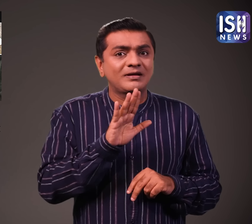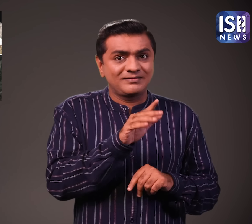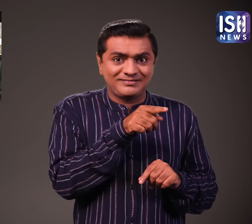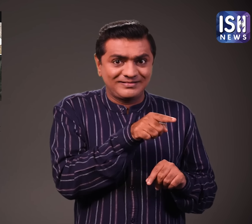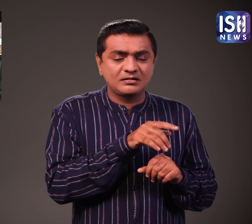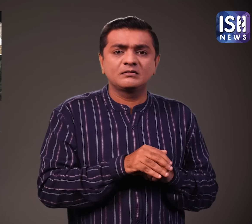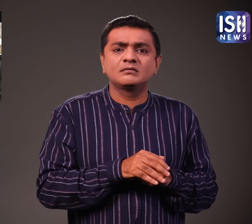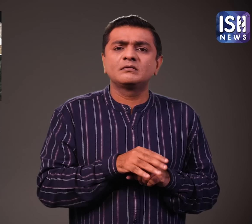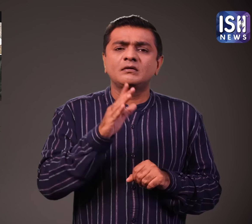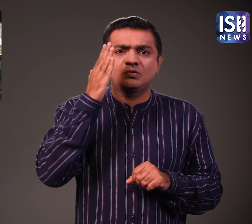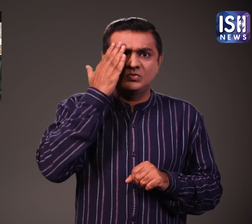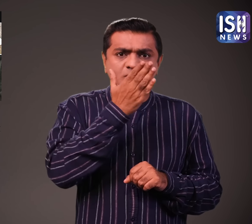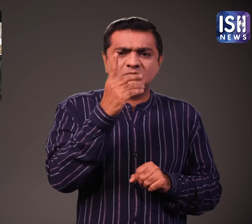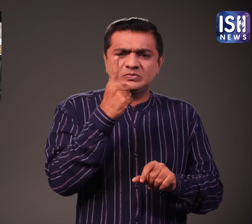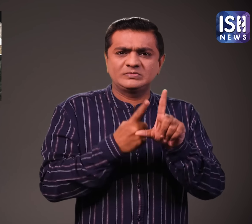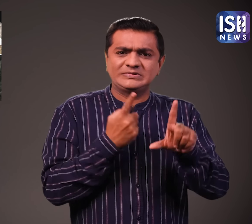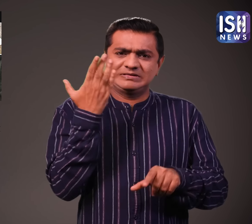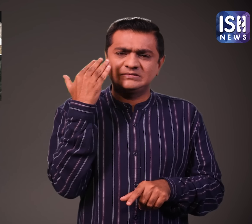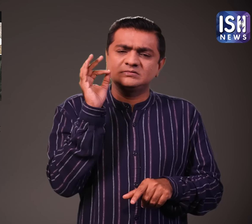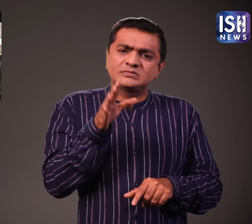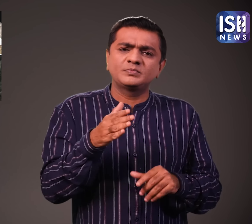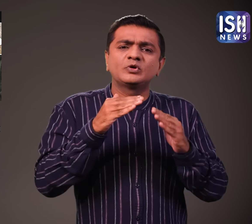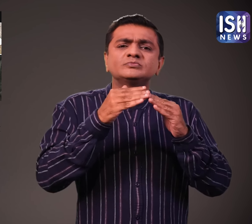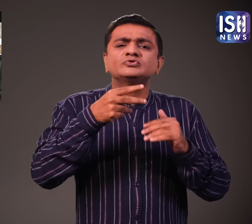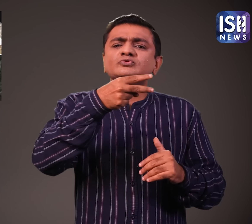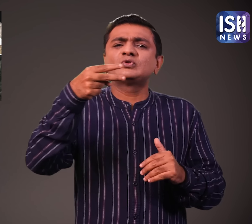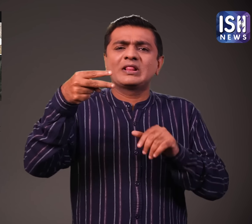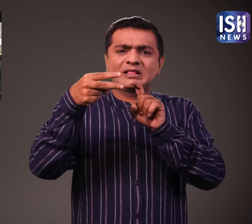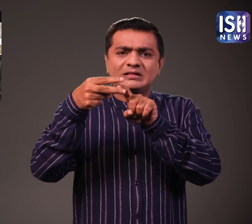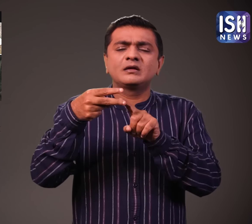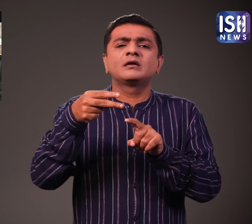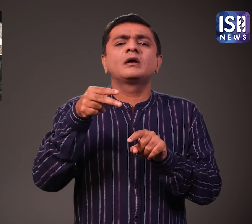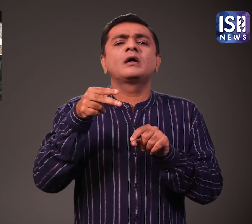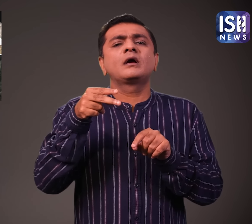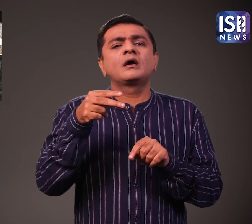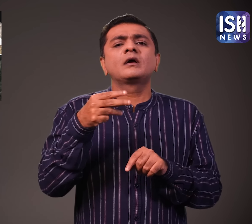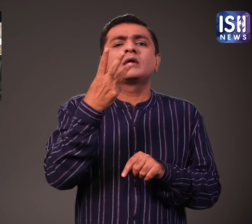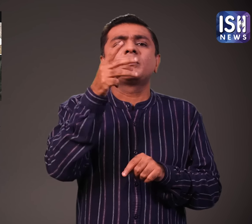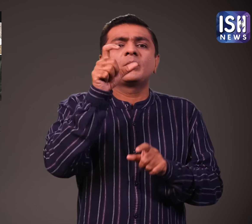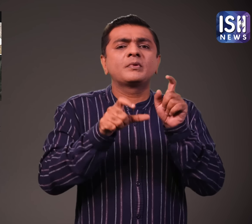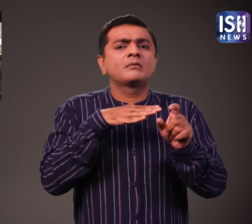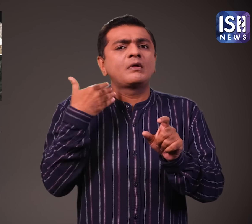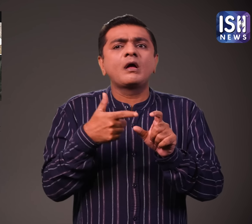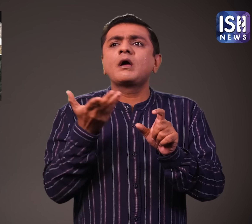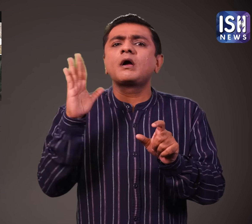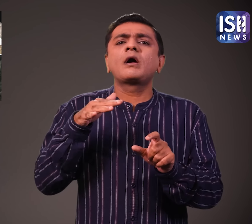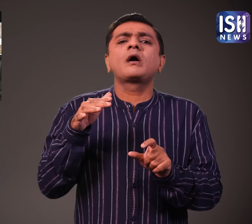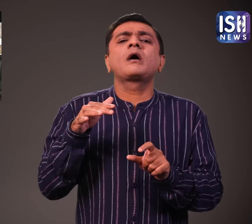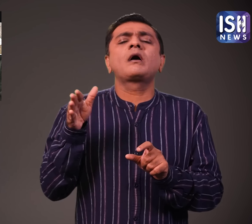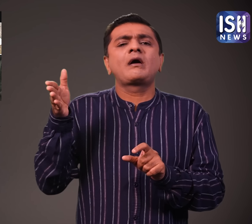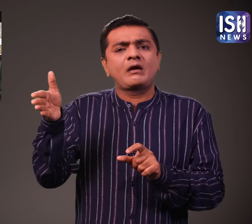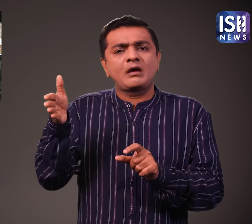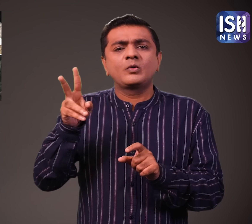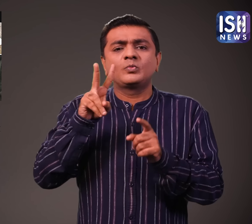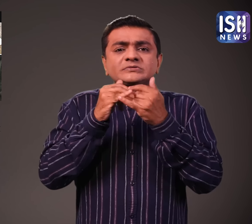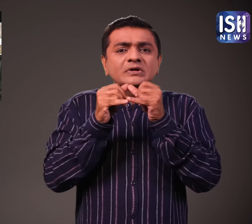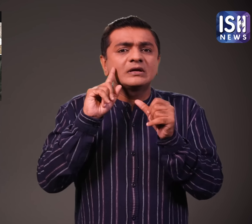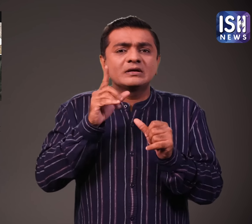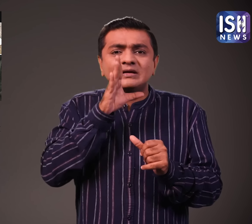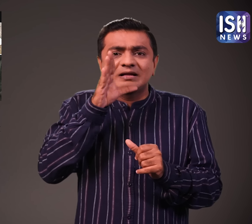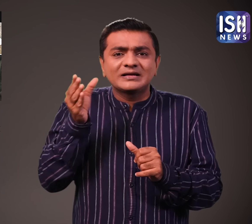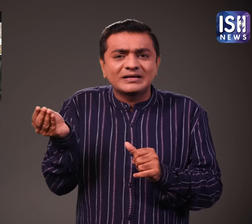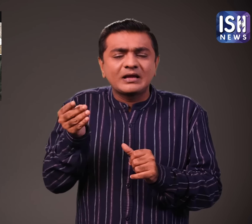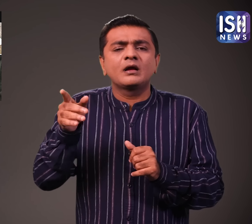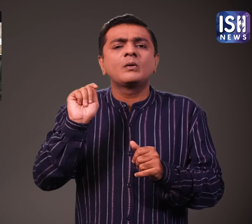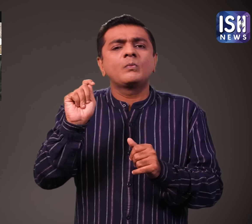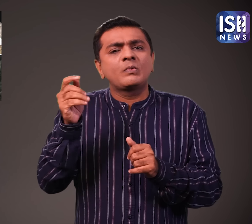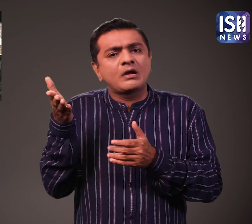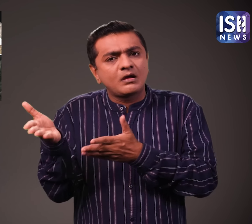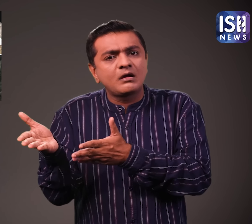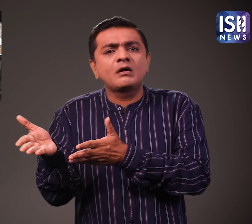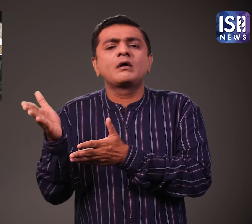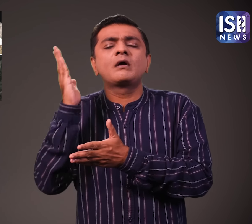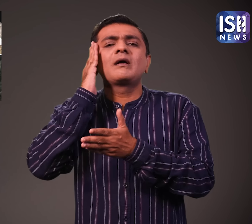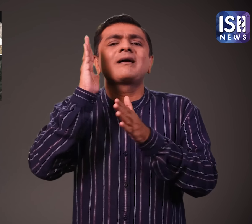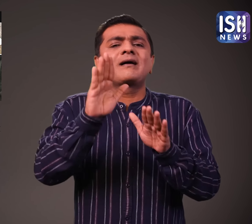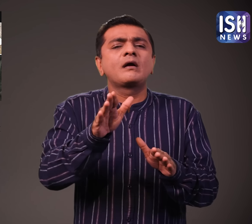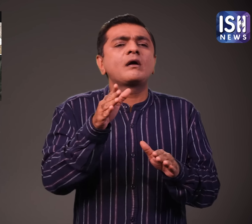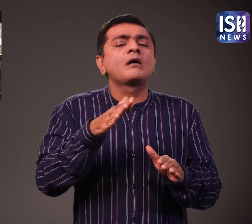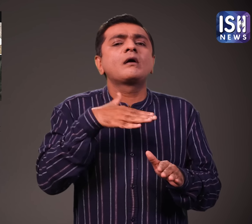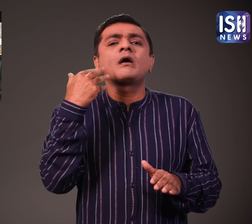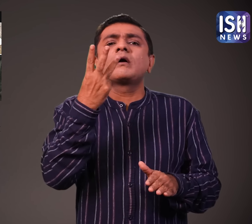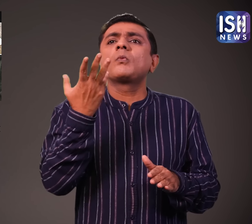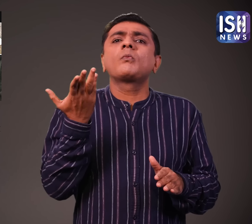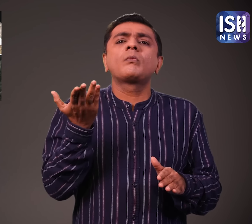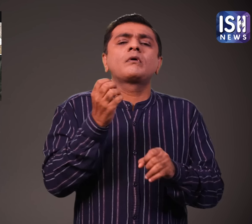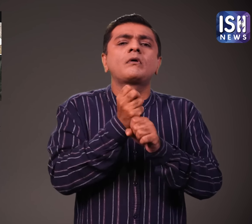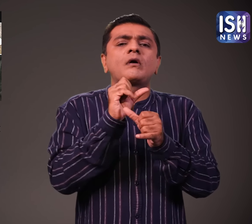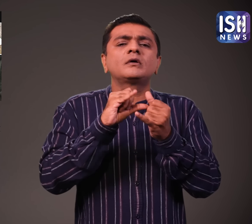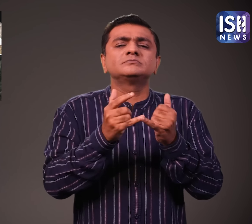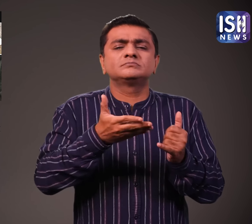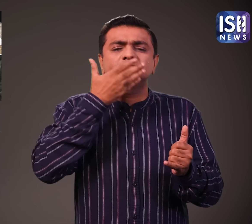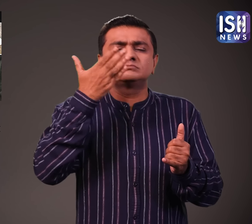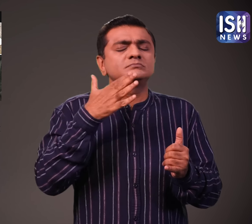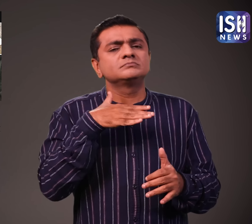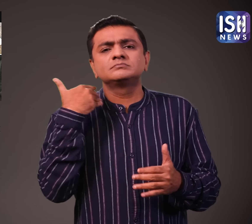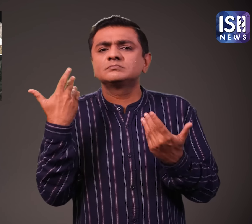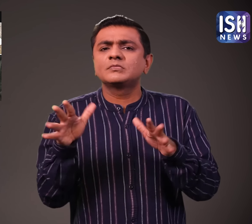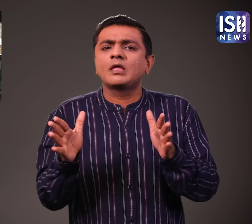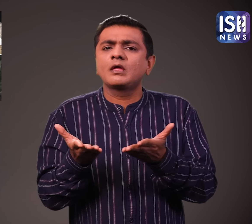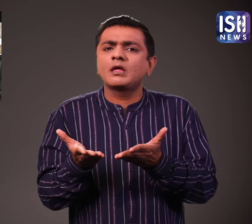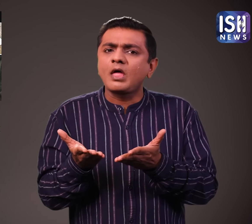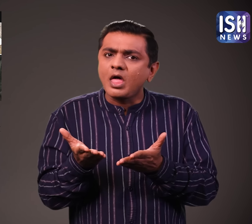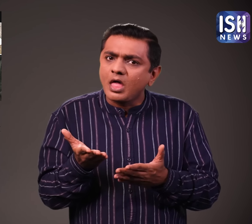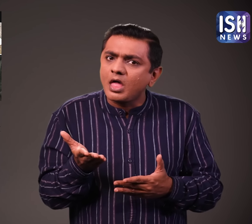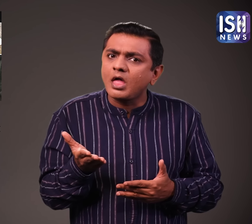Did you know that last year, three hawkers died in a room in the same chawl due to a gas leak?